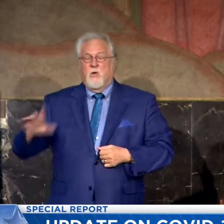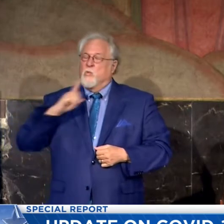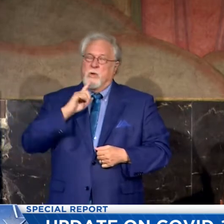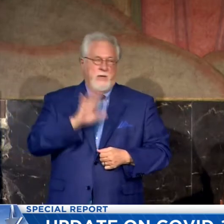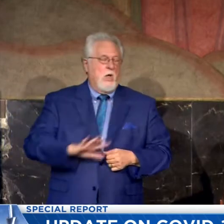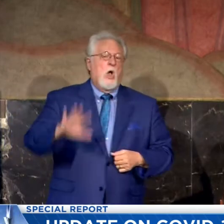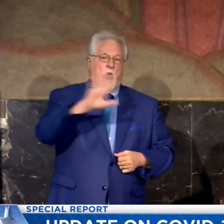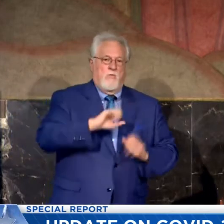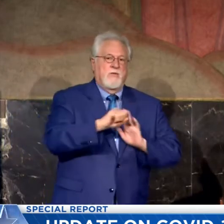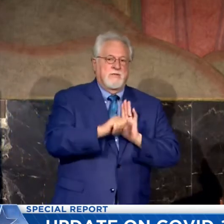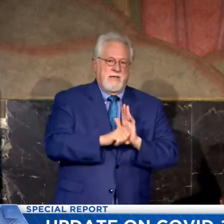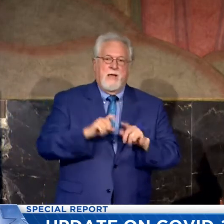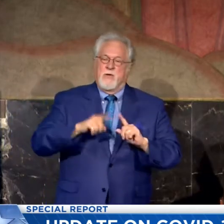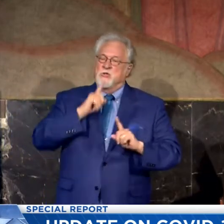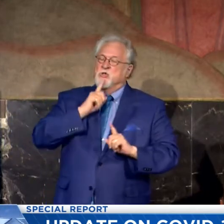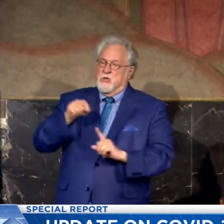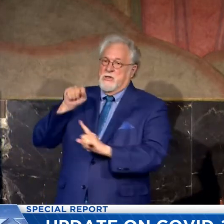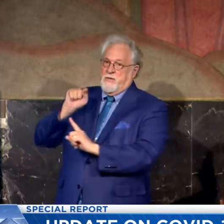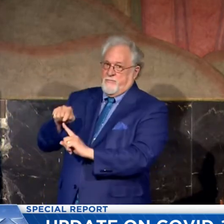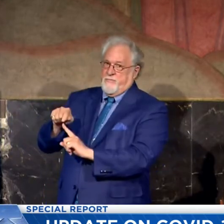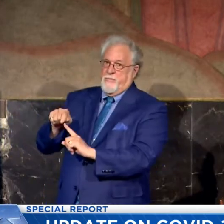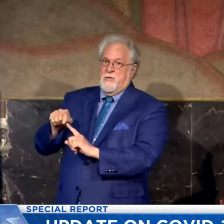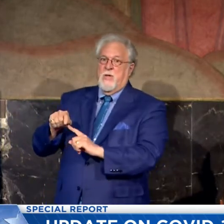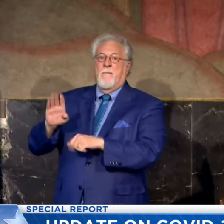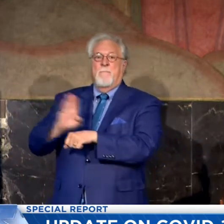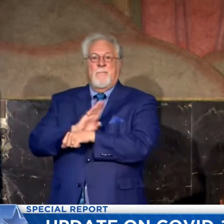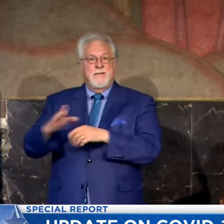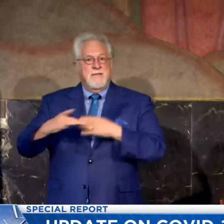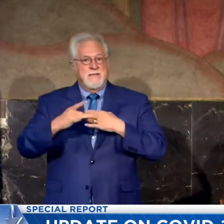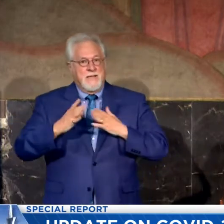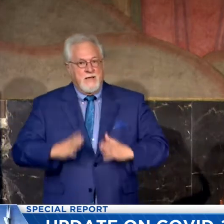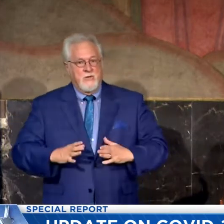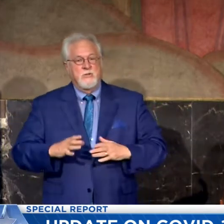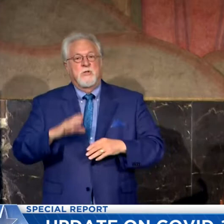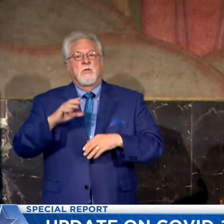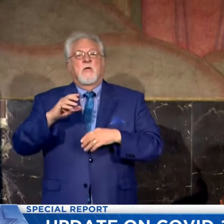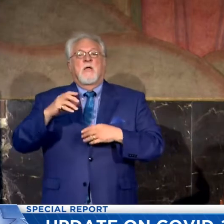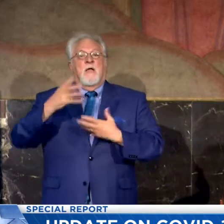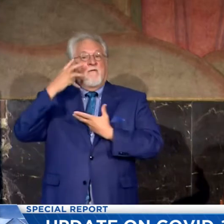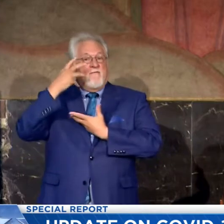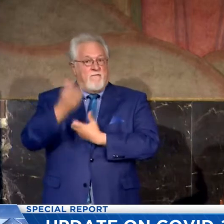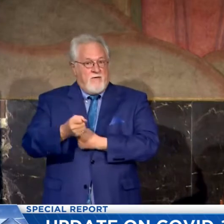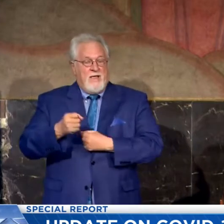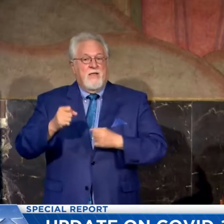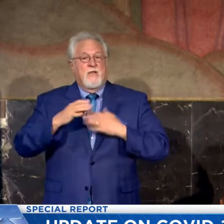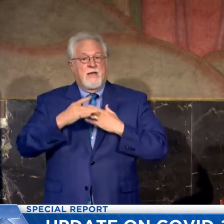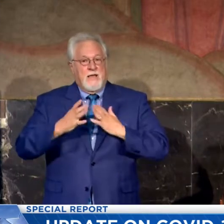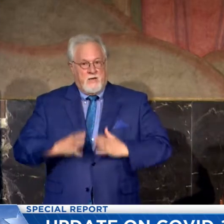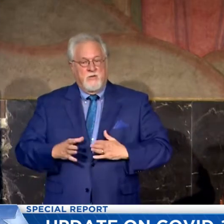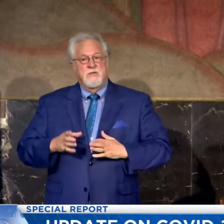AND WE THINK PROBABLY AT ONE TIME ANYWHERE IN THE WORLD AND TURNAROUND IN SHORT ORDER. I WANT TO THANK ALL OF THE ELECTED OFFICIALS AT THAT PART